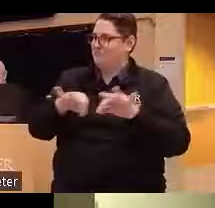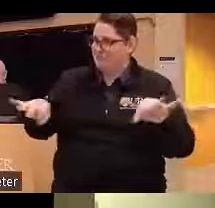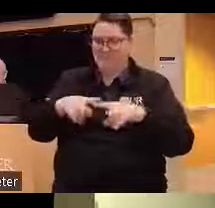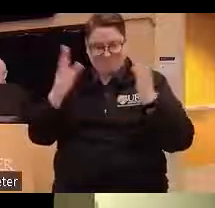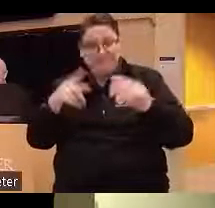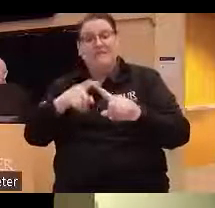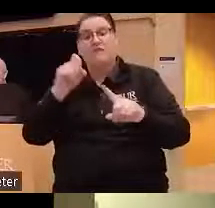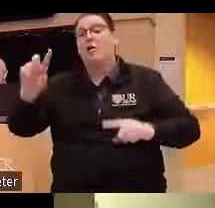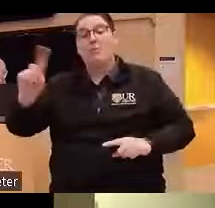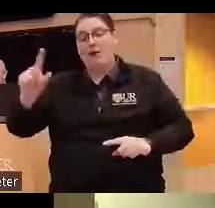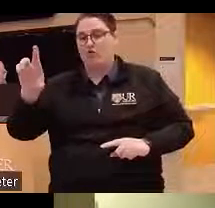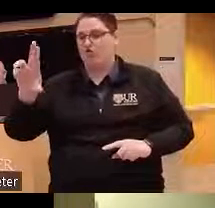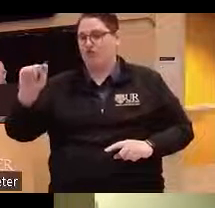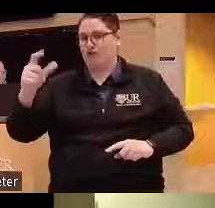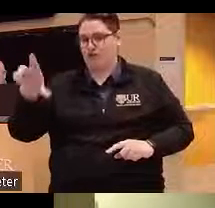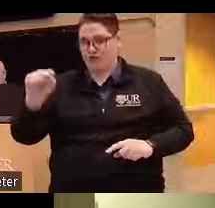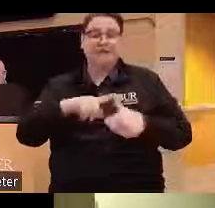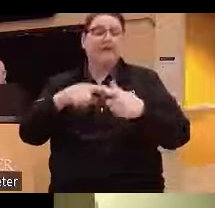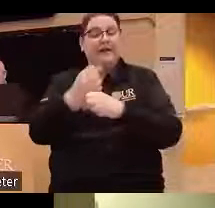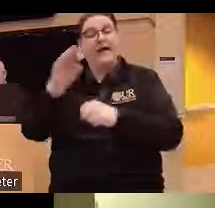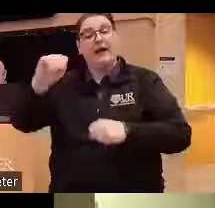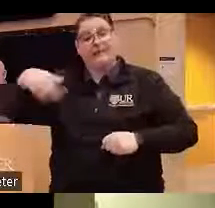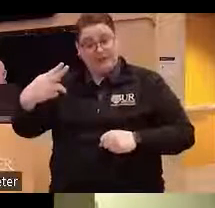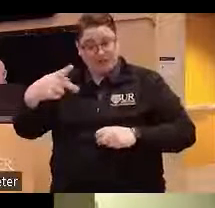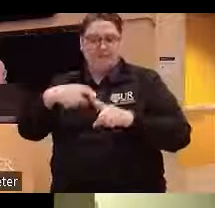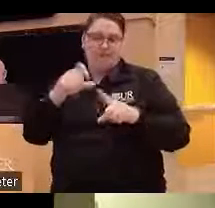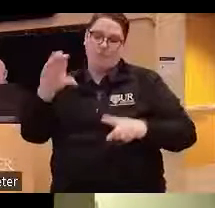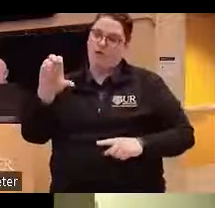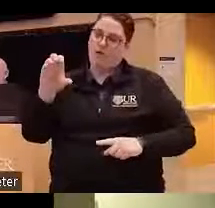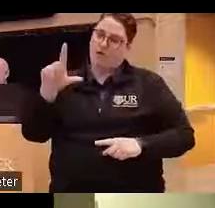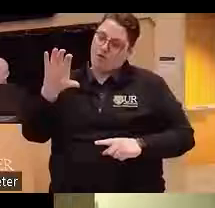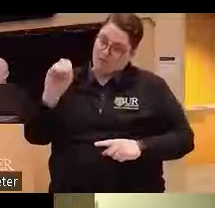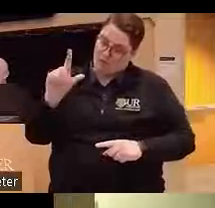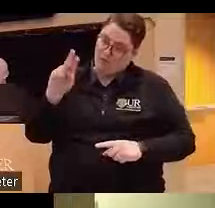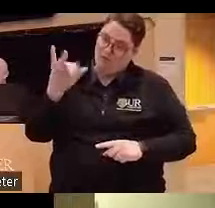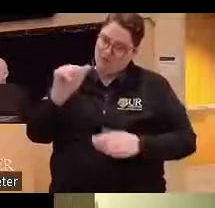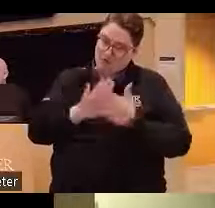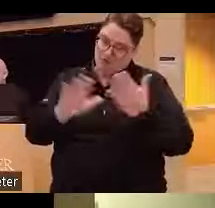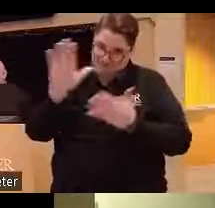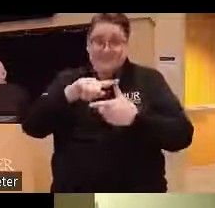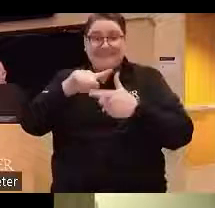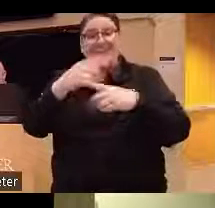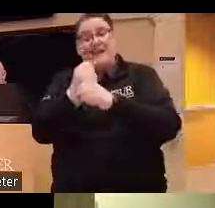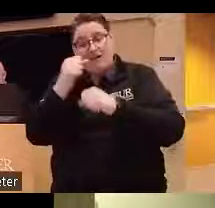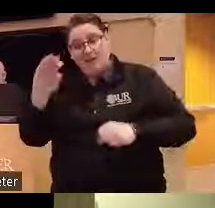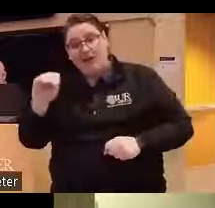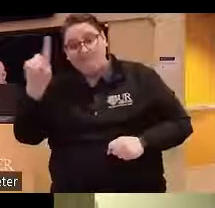mph specializing in epidemiology from Columbia University then received her MD from ruter and